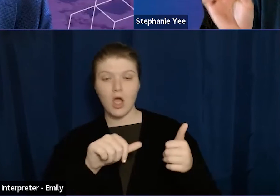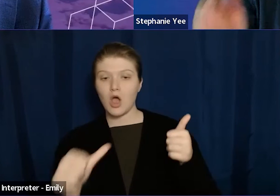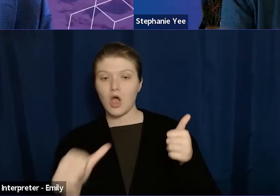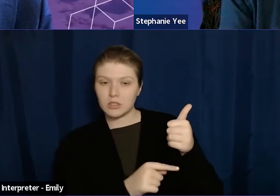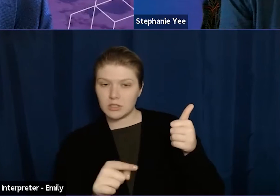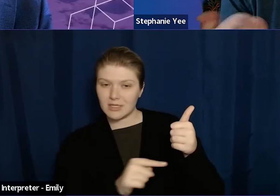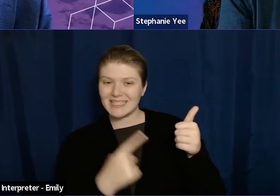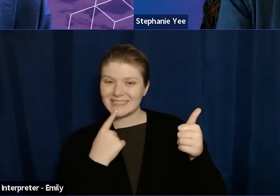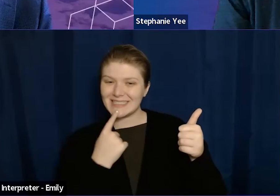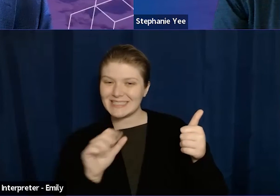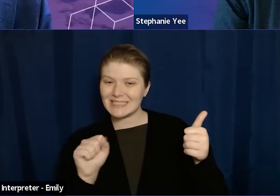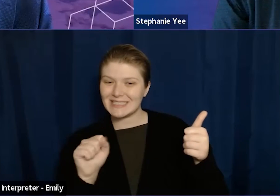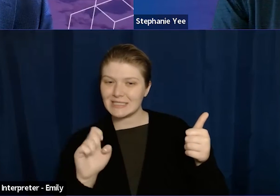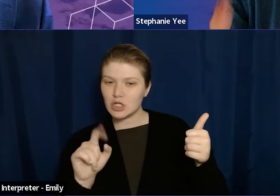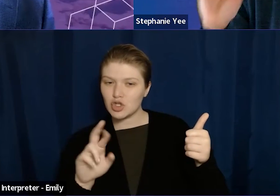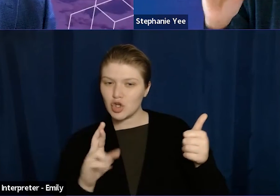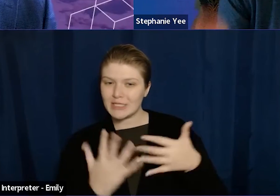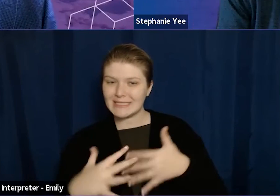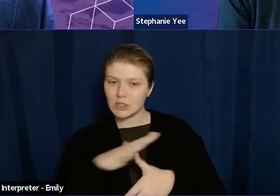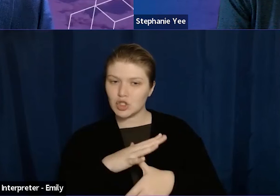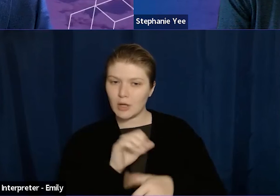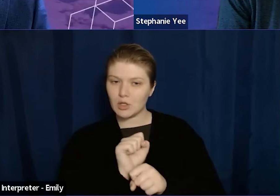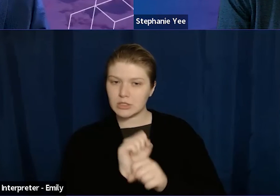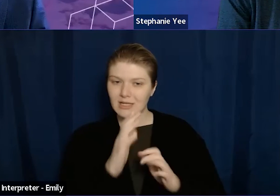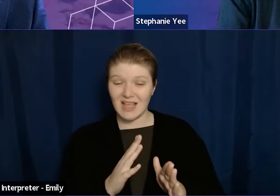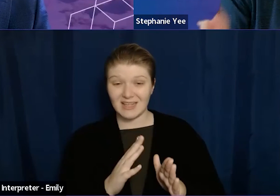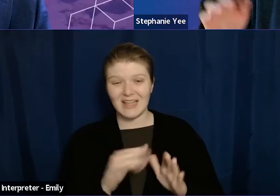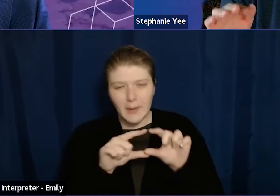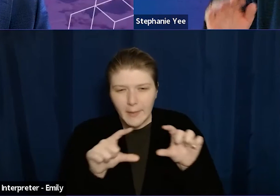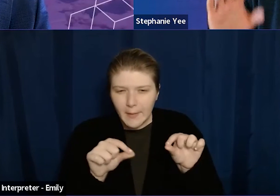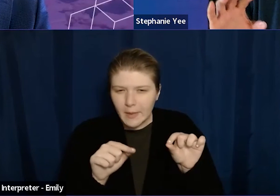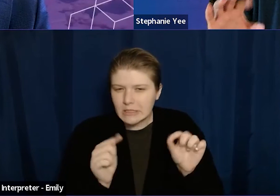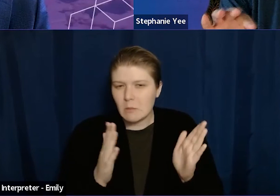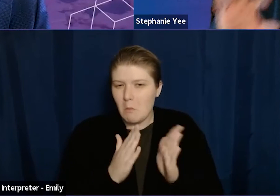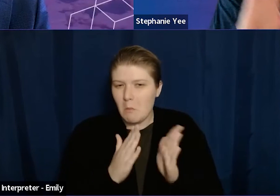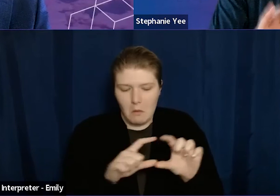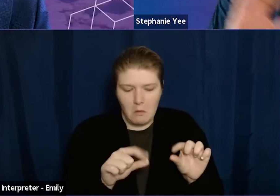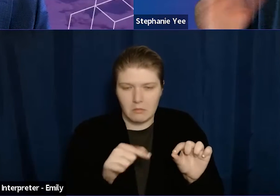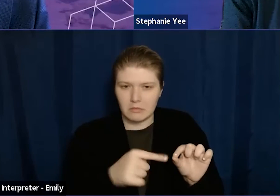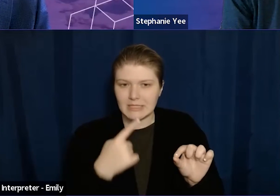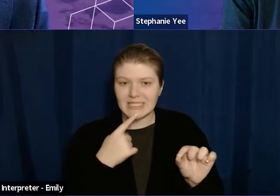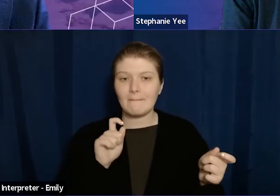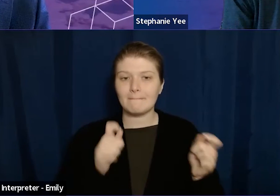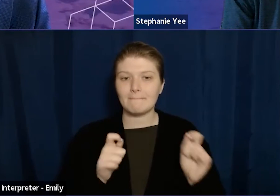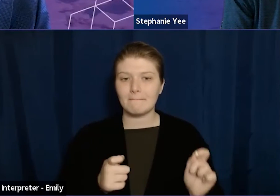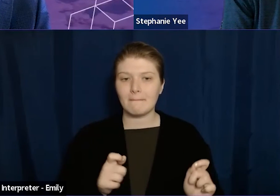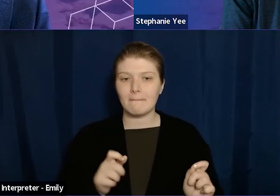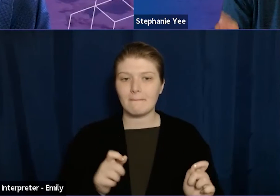It is not a button. So sometimes people miss it. When you click Manage Personnel, you have the option of completely removing someone from the budget.